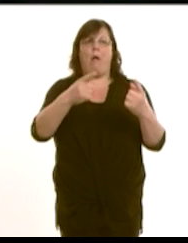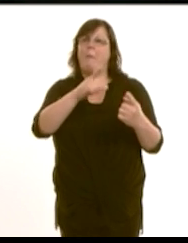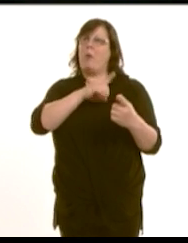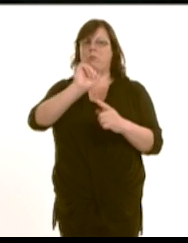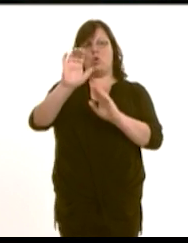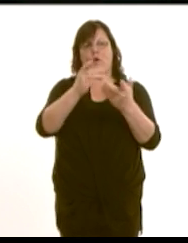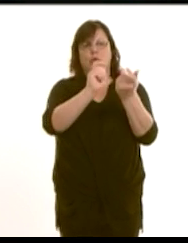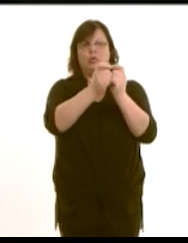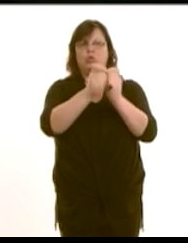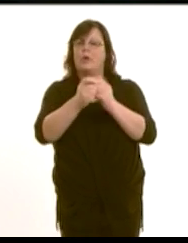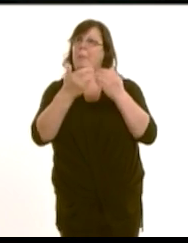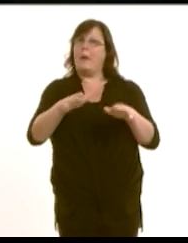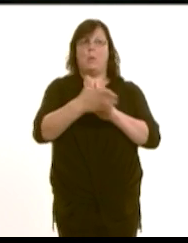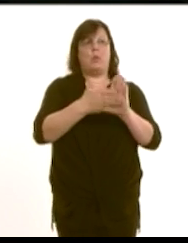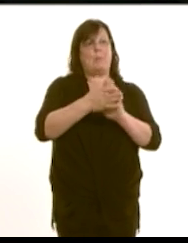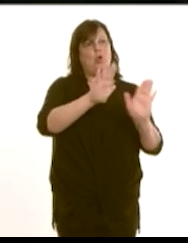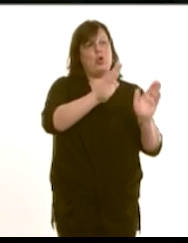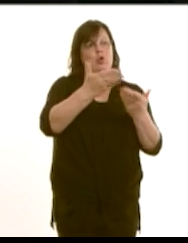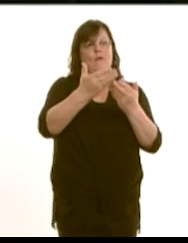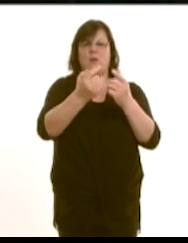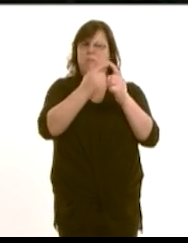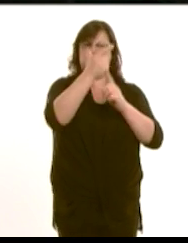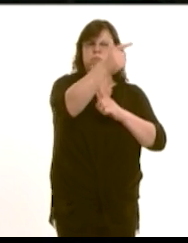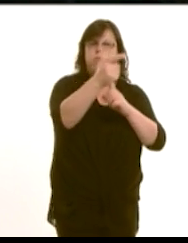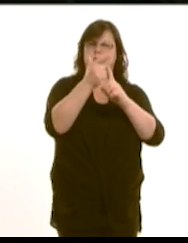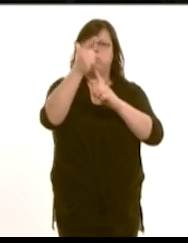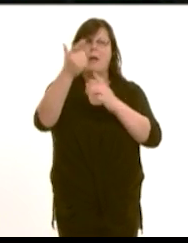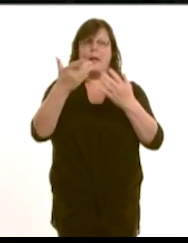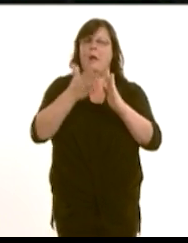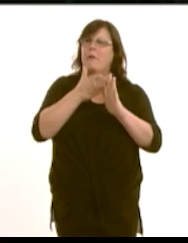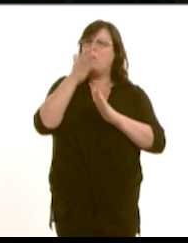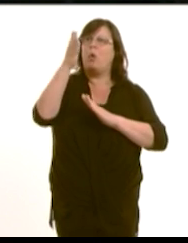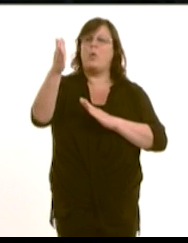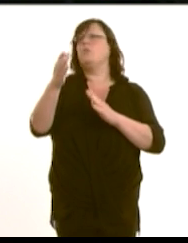has resulted in services moving further away to the Princess Royal Hospital in Telford.